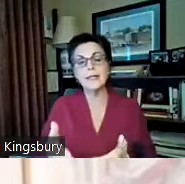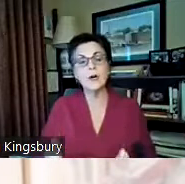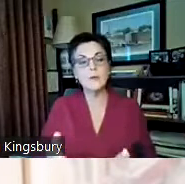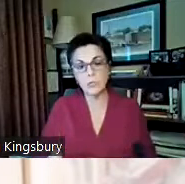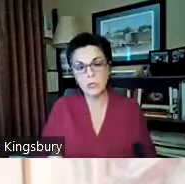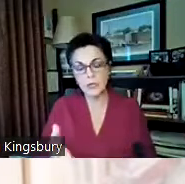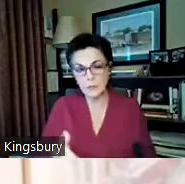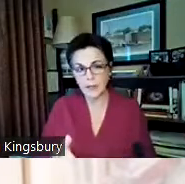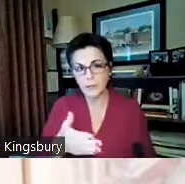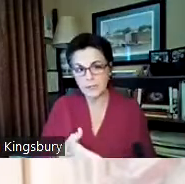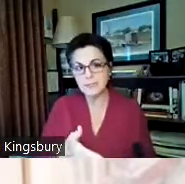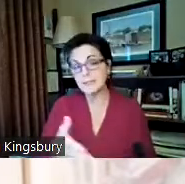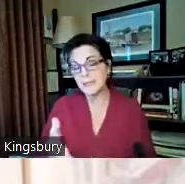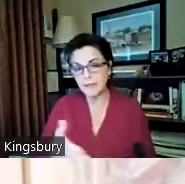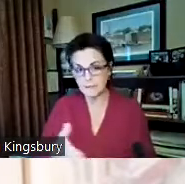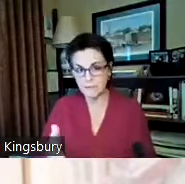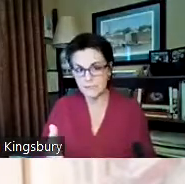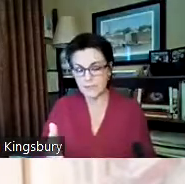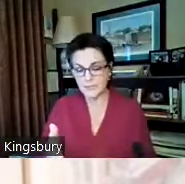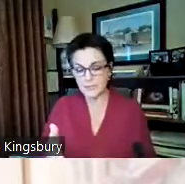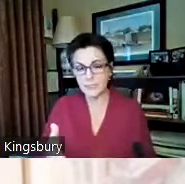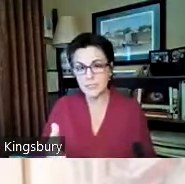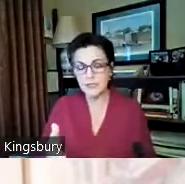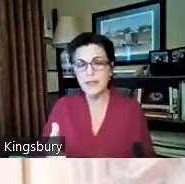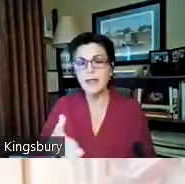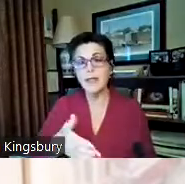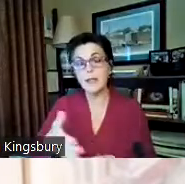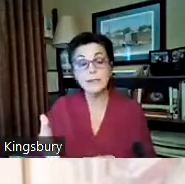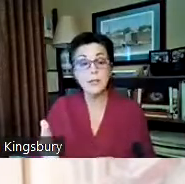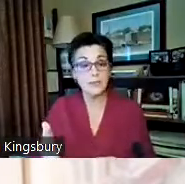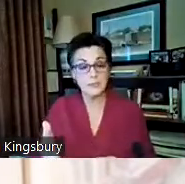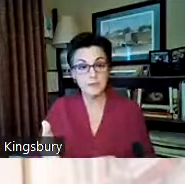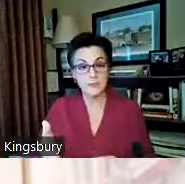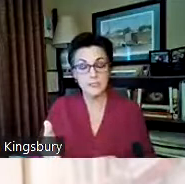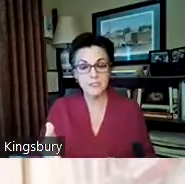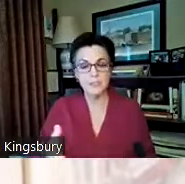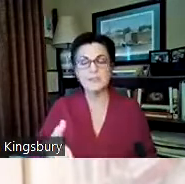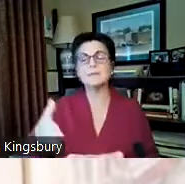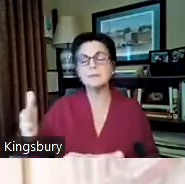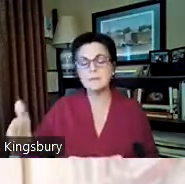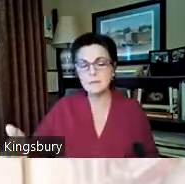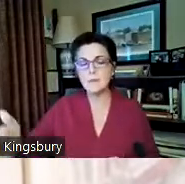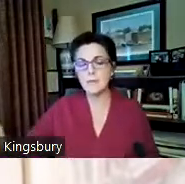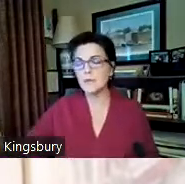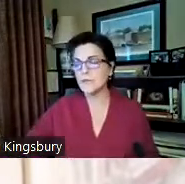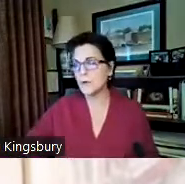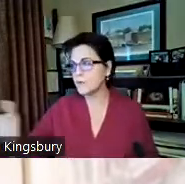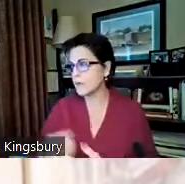help you learn about the risks and benefits of that decision, and the consequences of those decisions, and move forward from